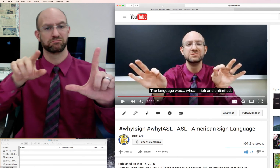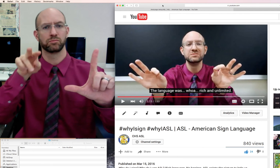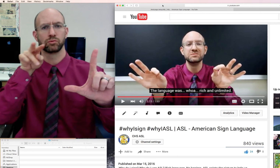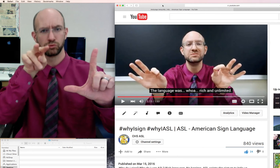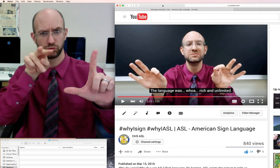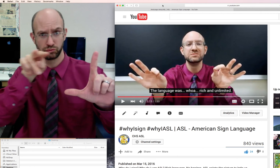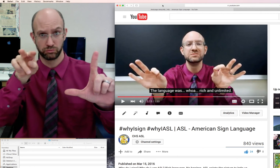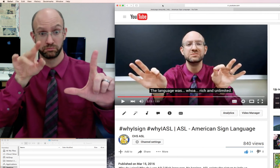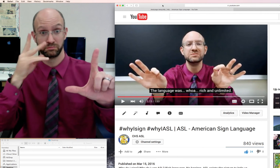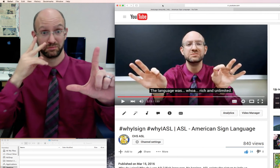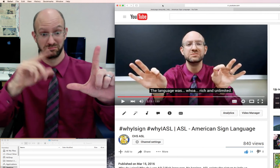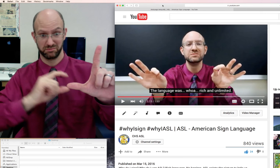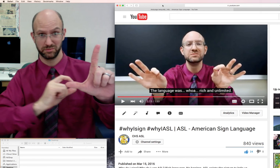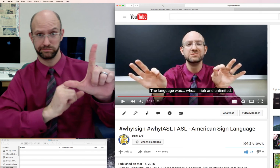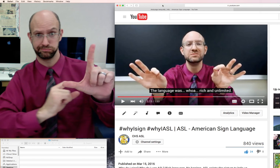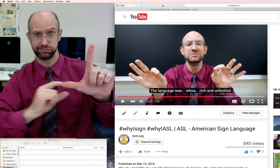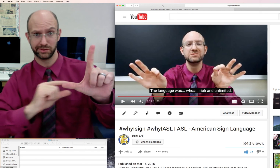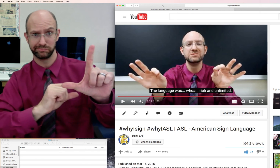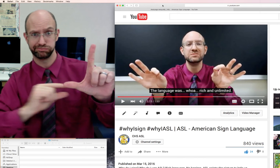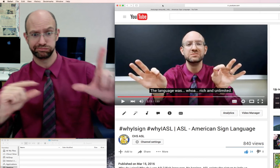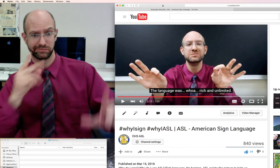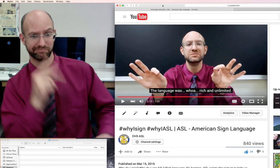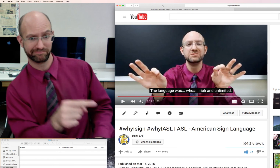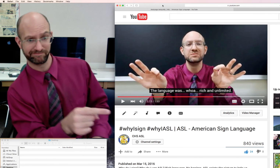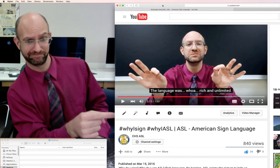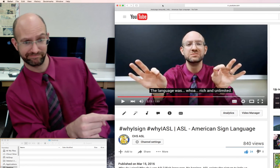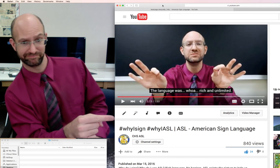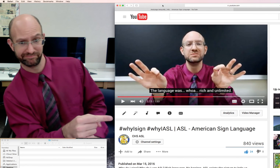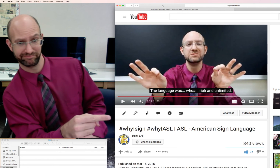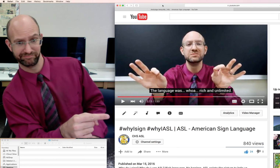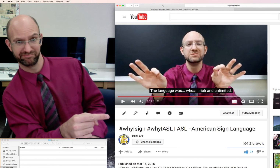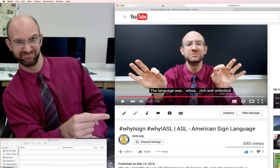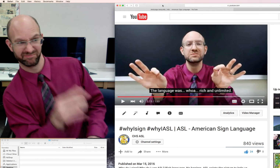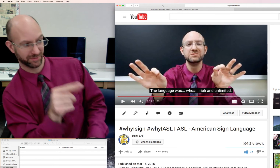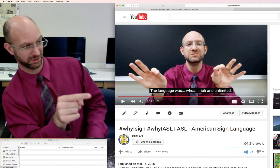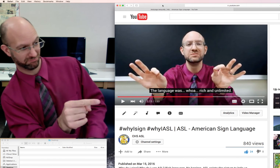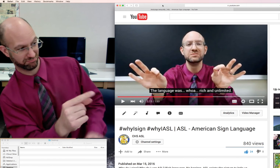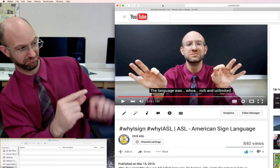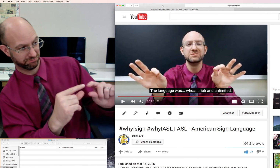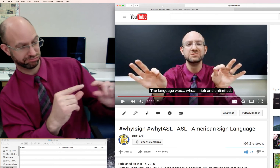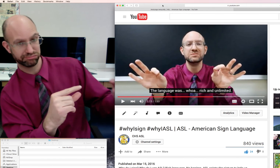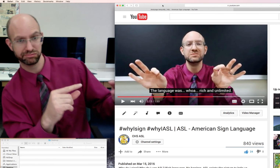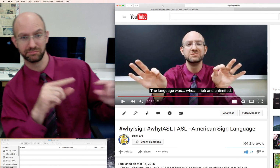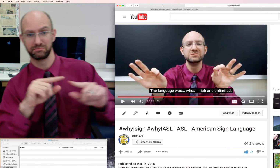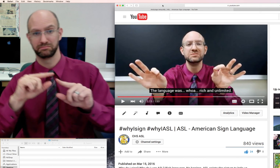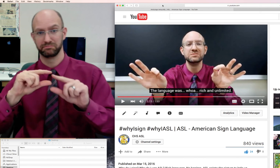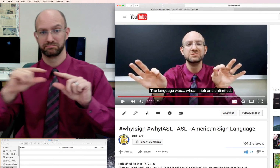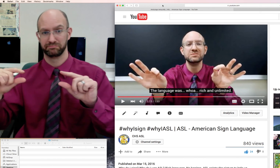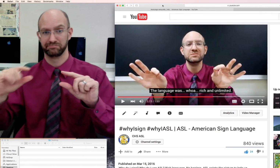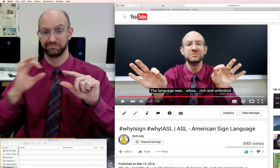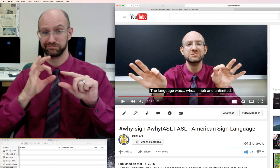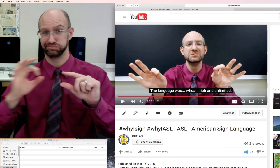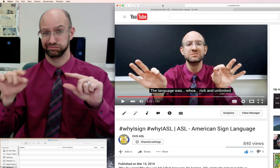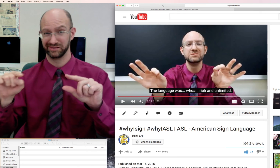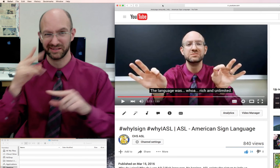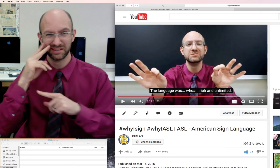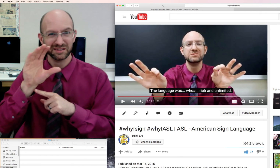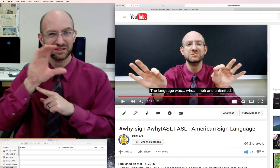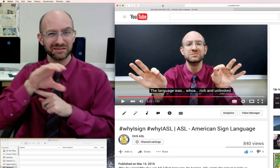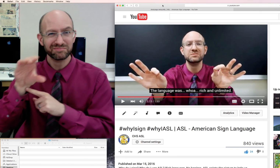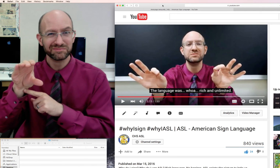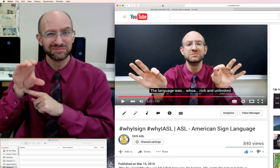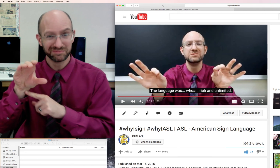You will see just below your video, there are buttons. One is CC for Closed-Captioning.